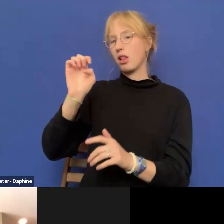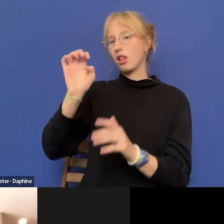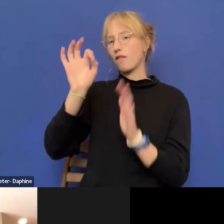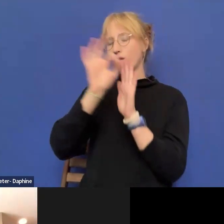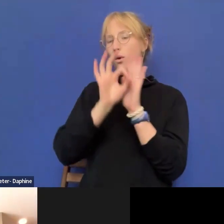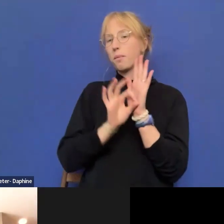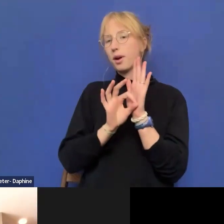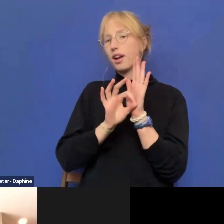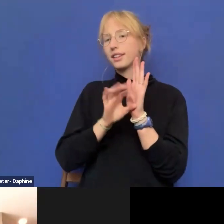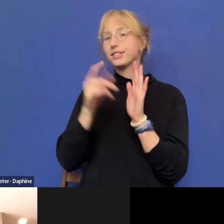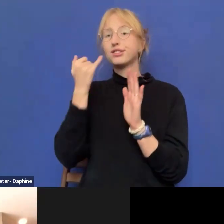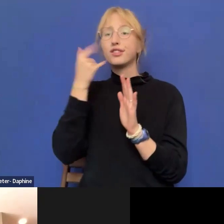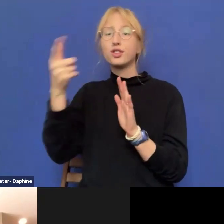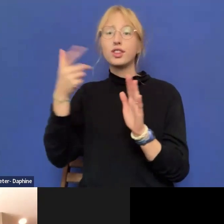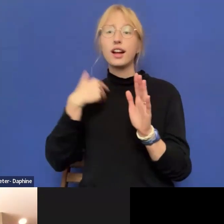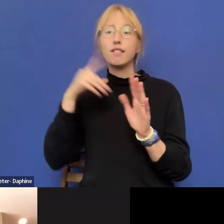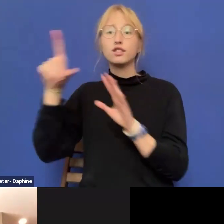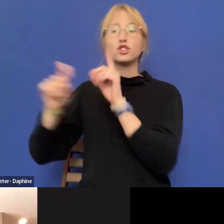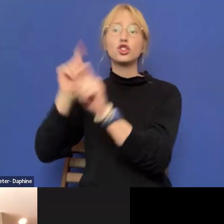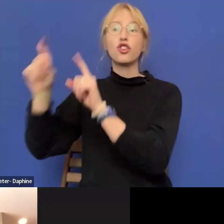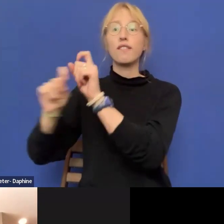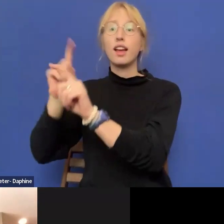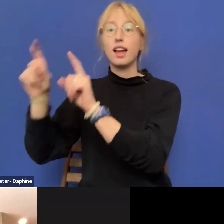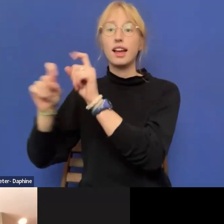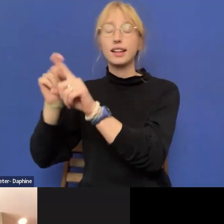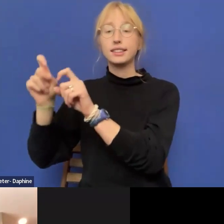running surveys and if you are collecting the data,